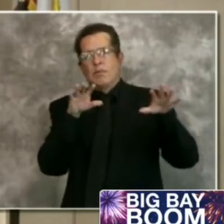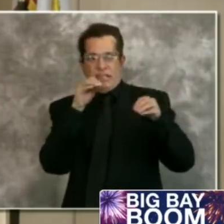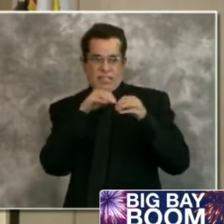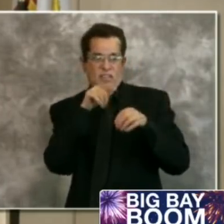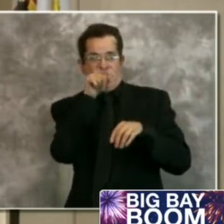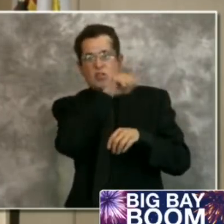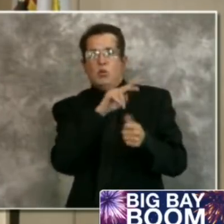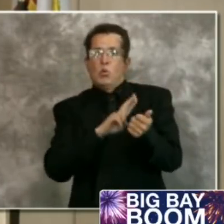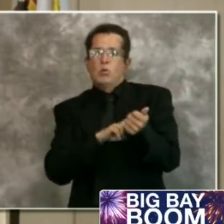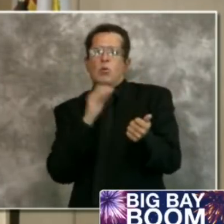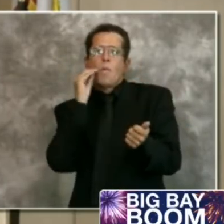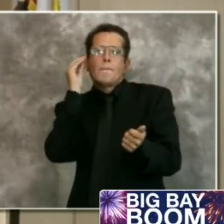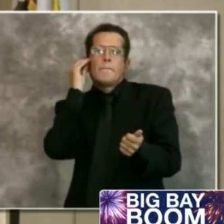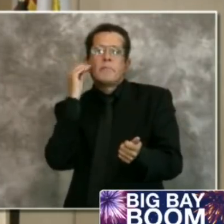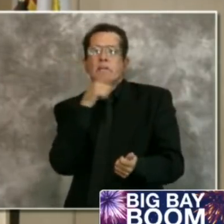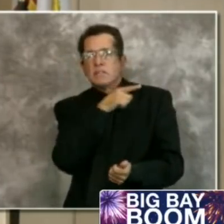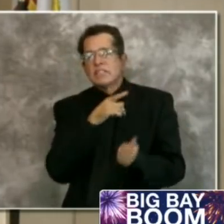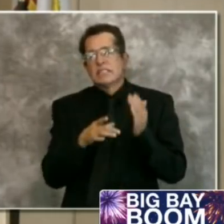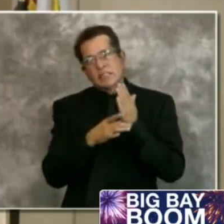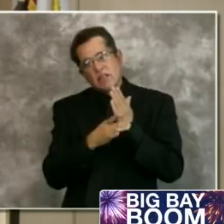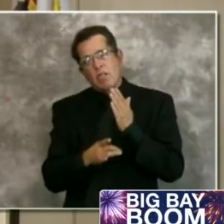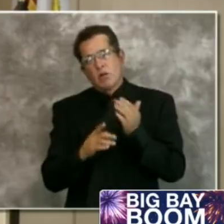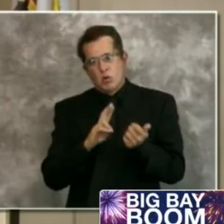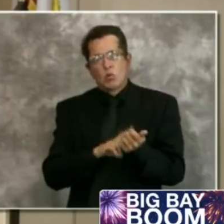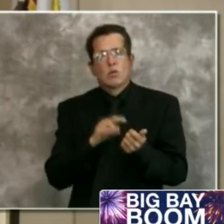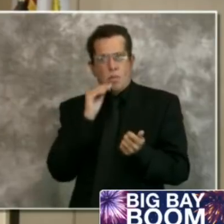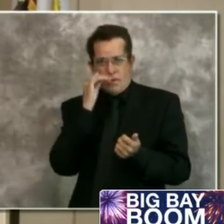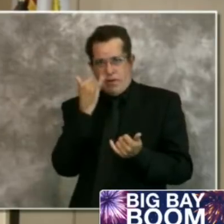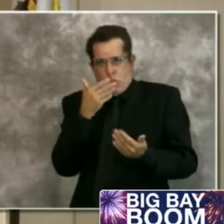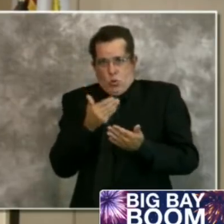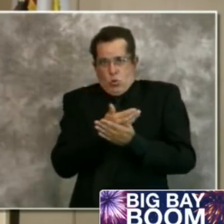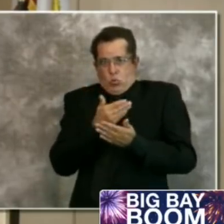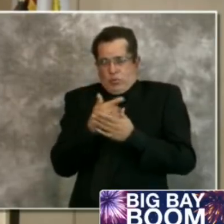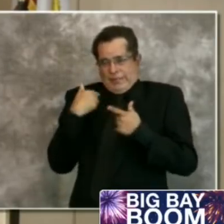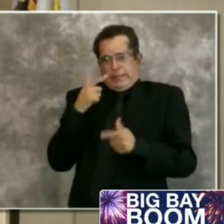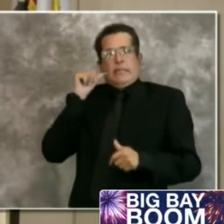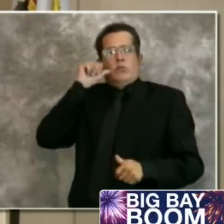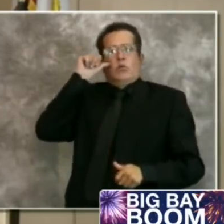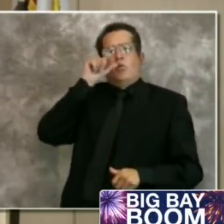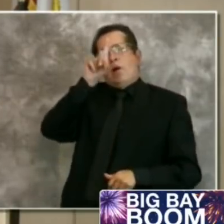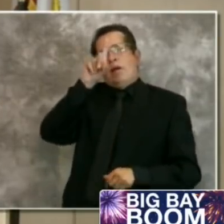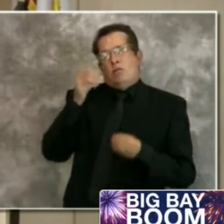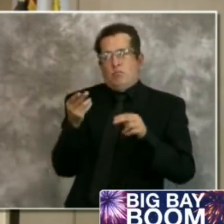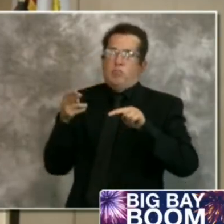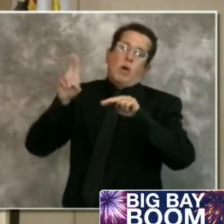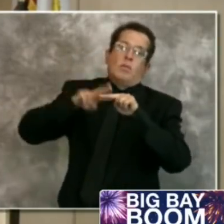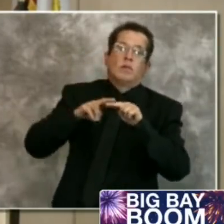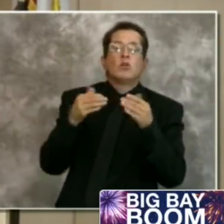FACILITIES, WE HAVE 21 OF 32% OF THE 65. OUTBREAKS IN